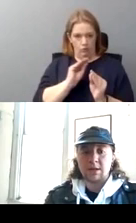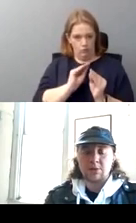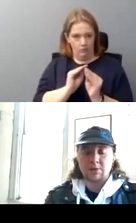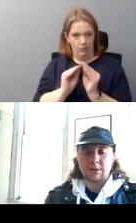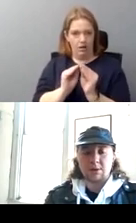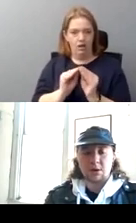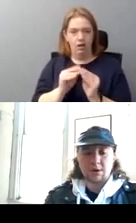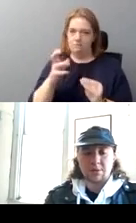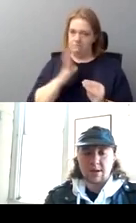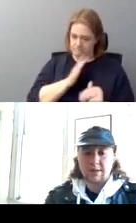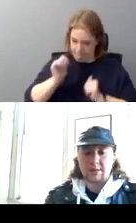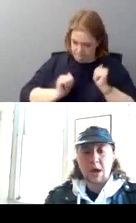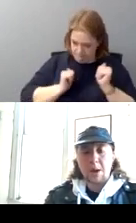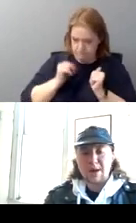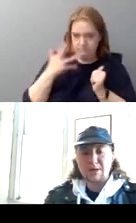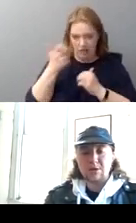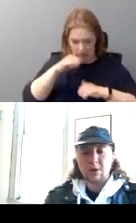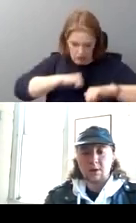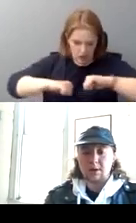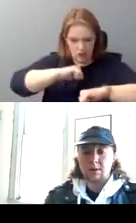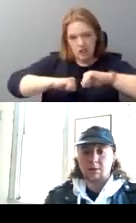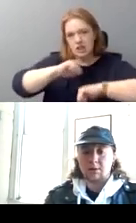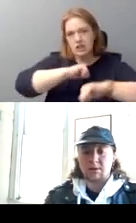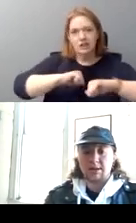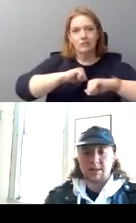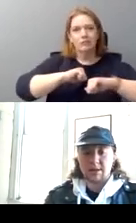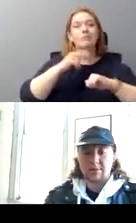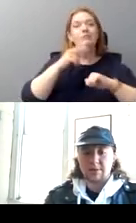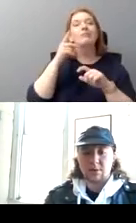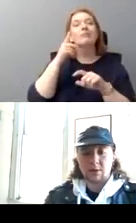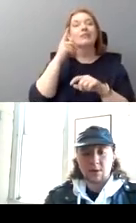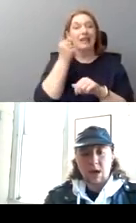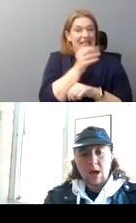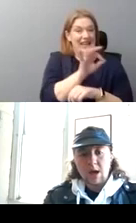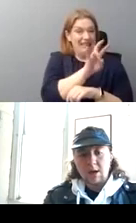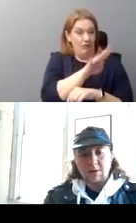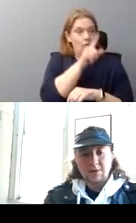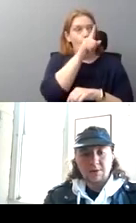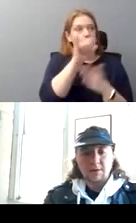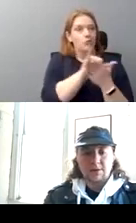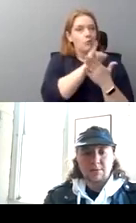he used in his concrete paintings made in New York a year earlier in 1974. He understood this as a